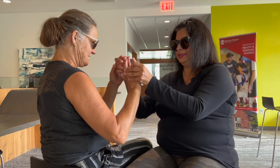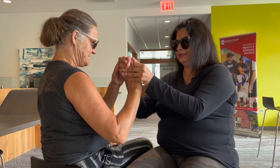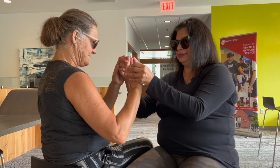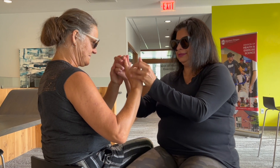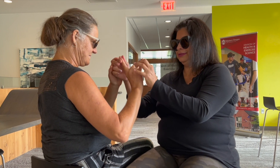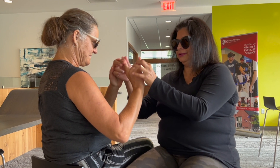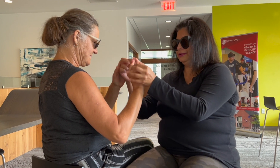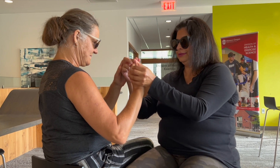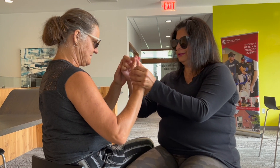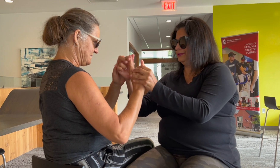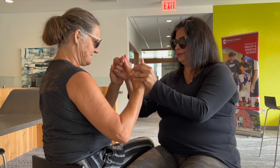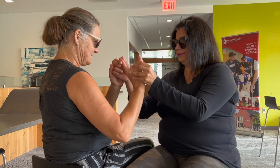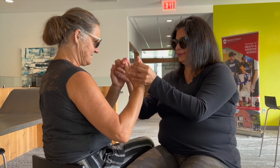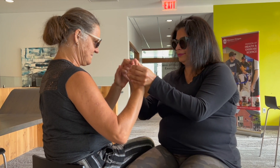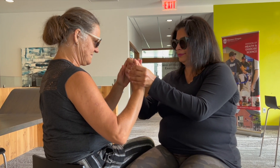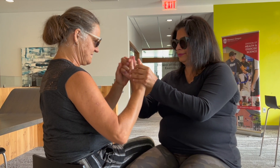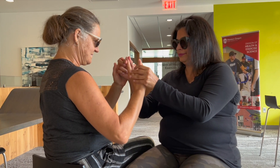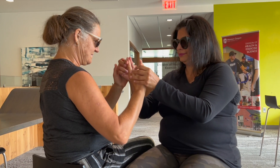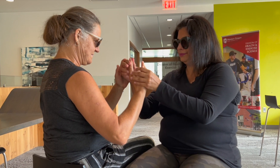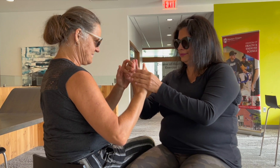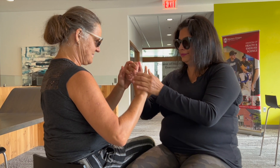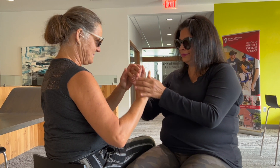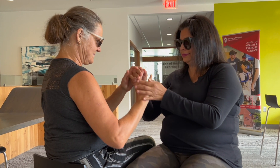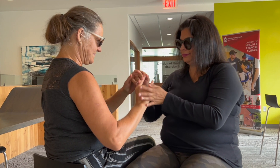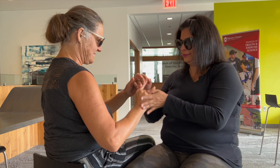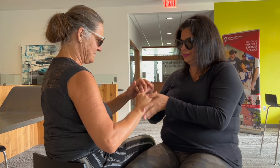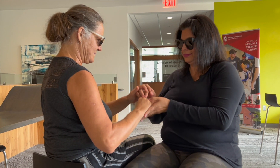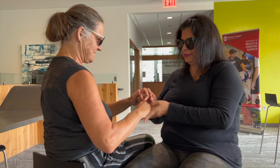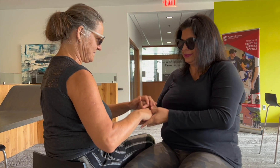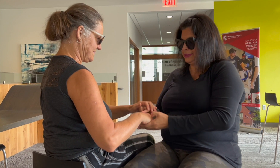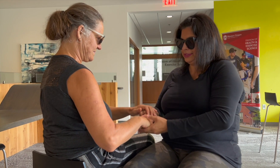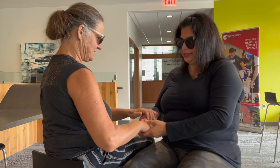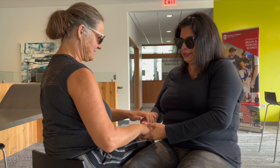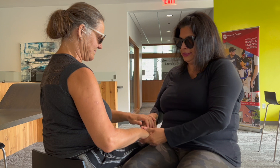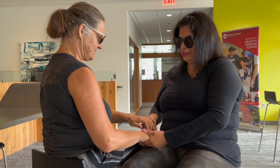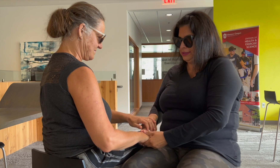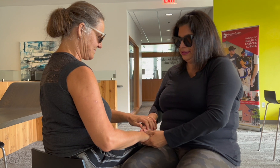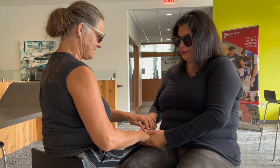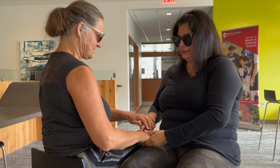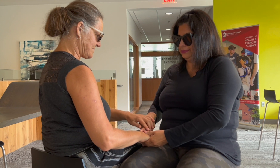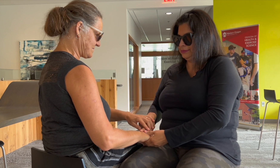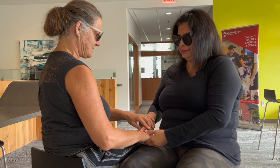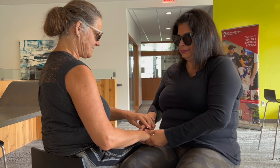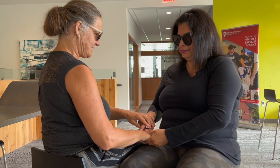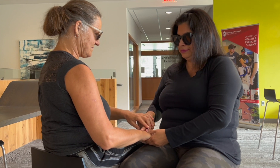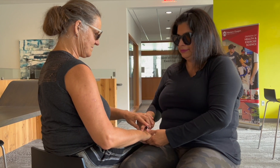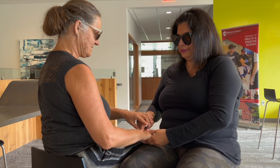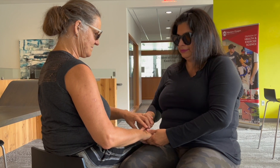[Les] A fuzzy little caterpillar with two antennae inched along and climbed up a tree.